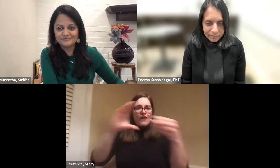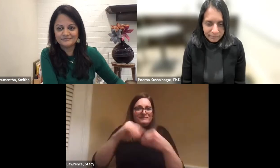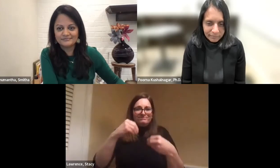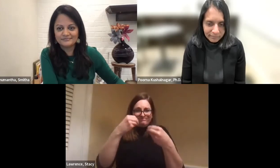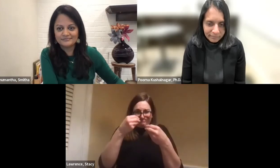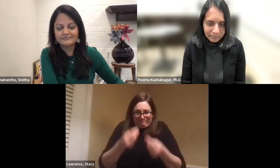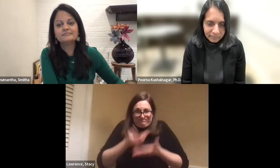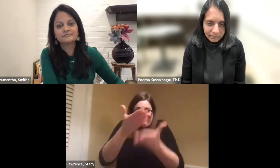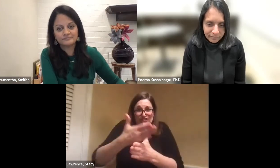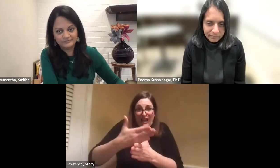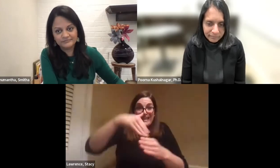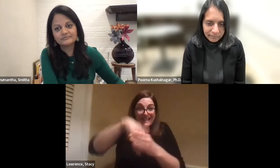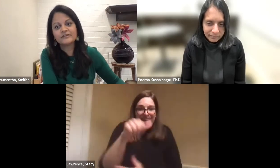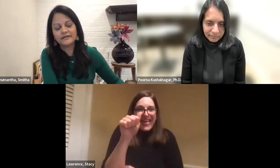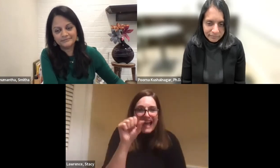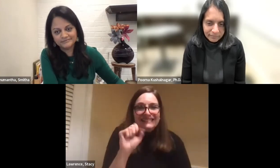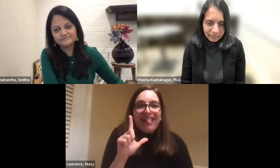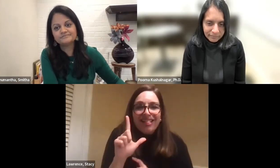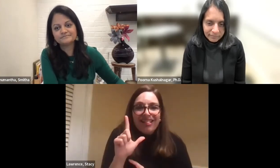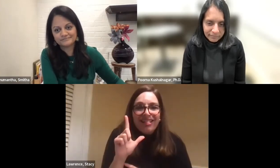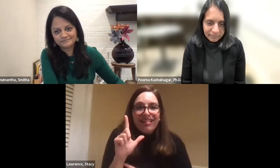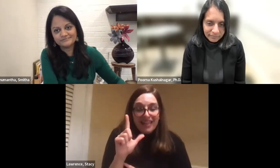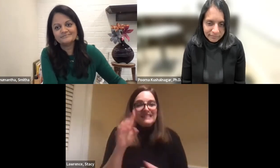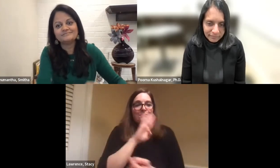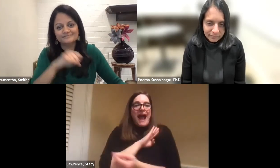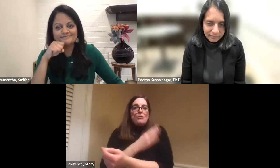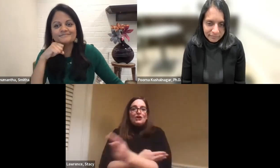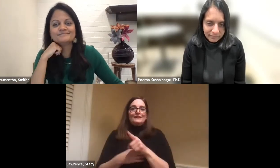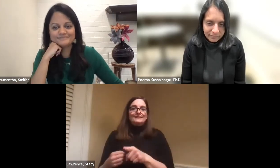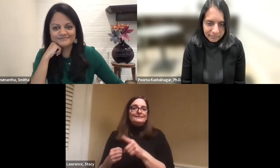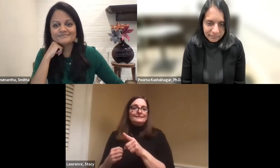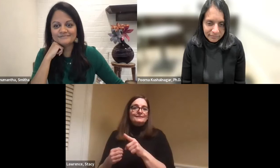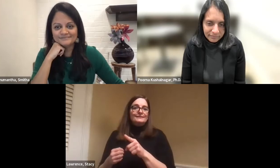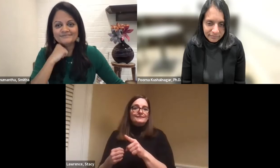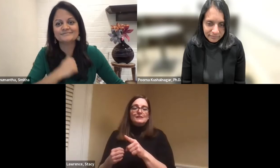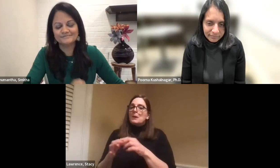and realizing the power of storytelling, especially sharing it in ASL,